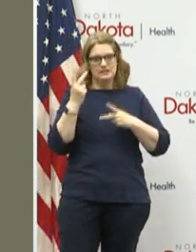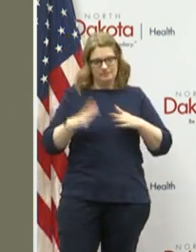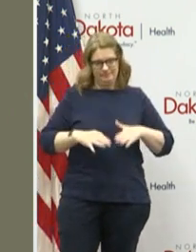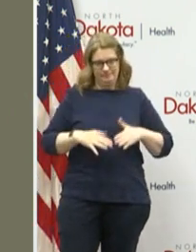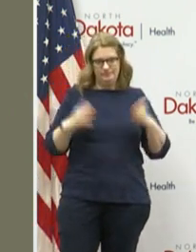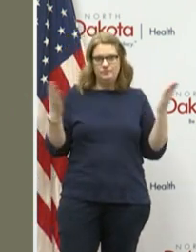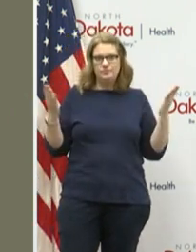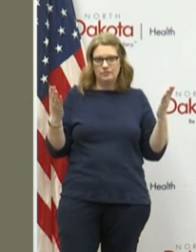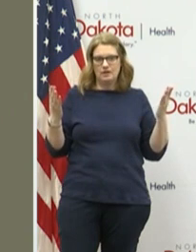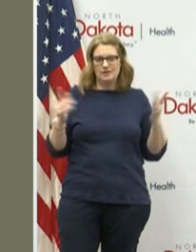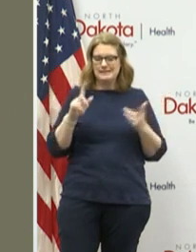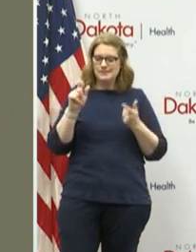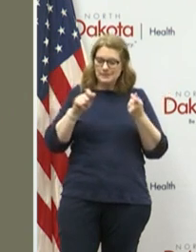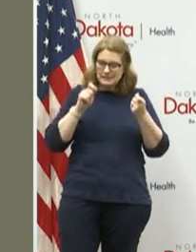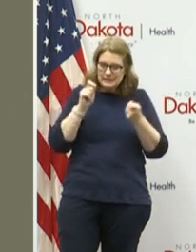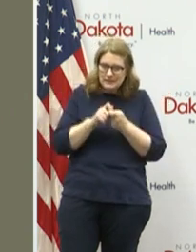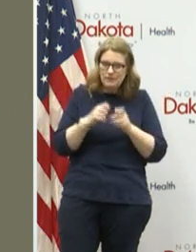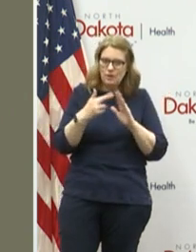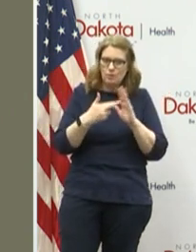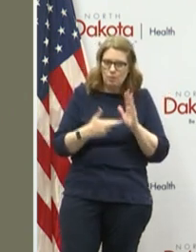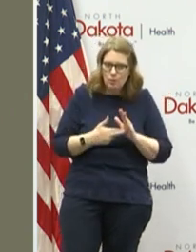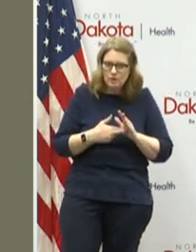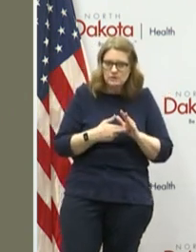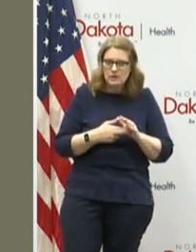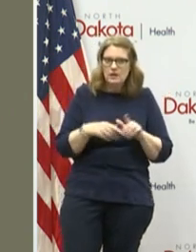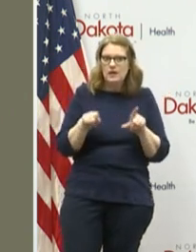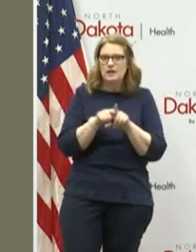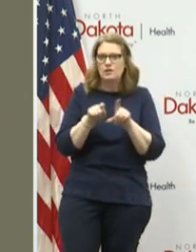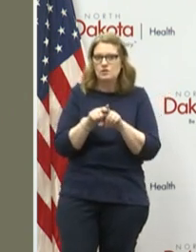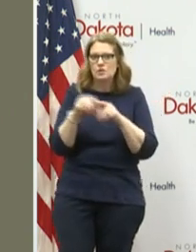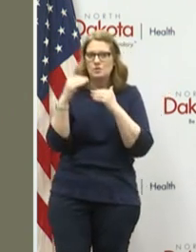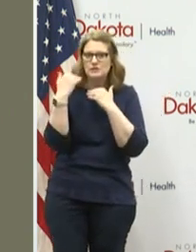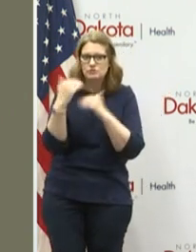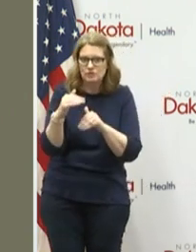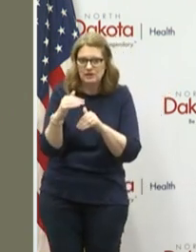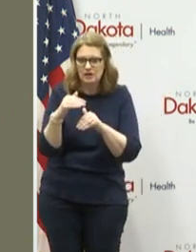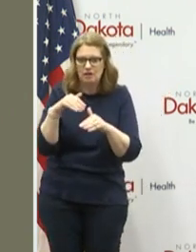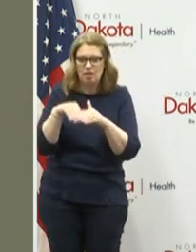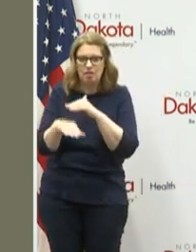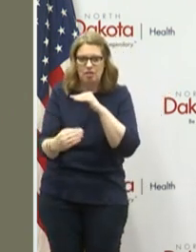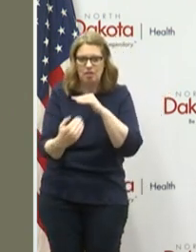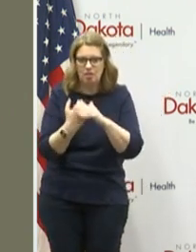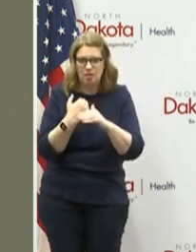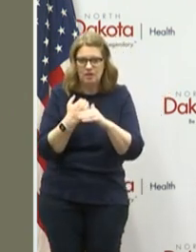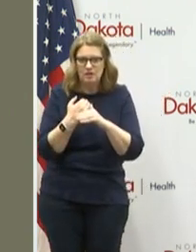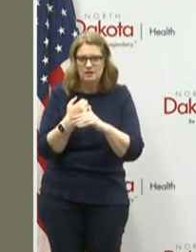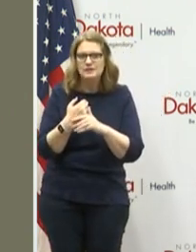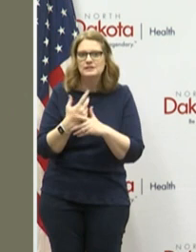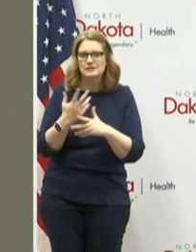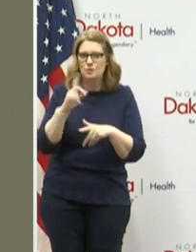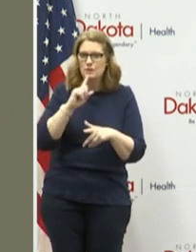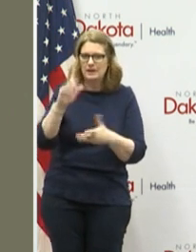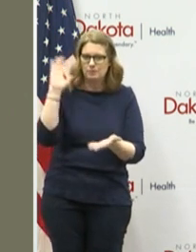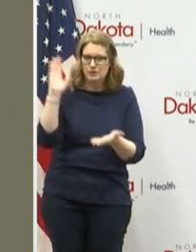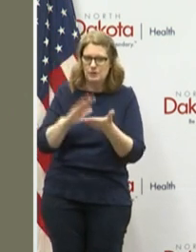DISTANCING, DAWNING A SURGICAL MASK AND HAS BEEN HYGIENE AND THE VISITATION WILL BE OPENED